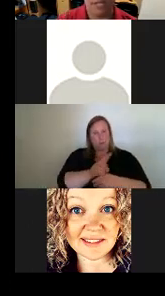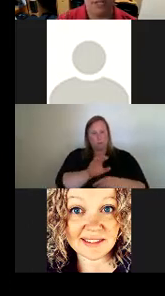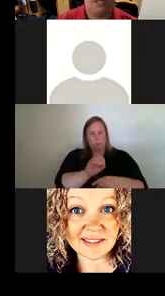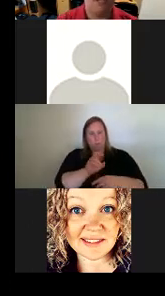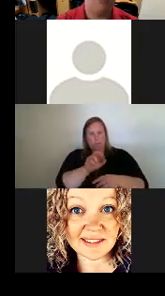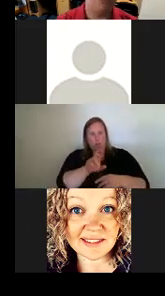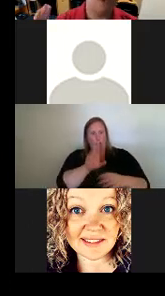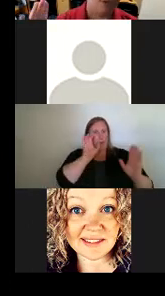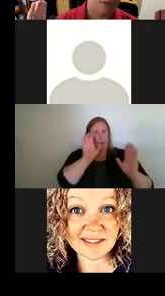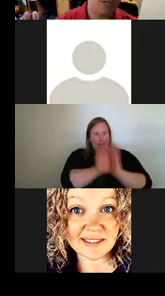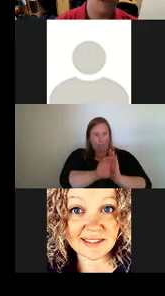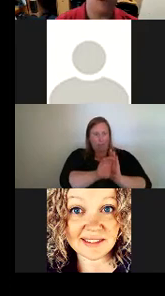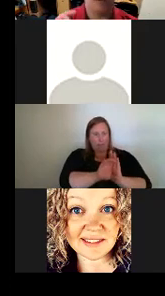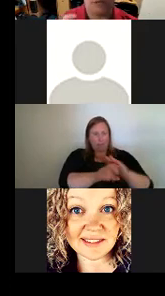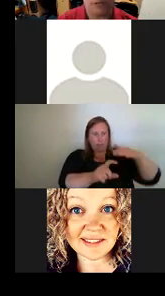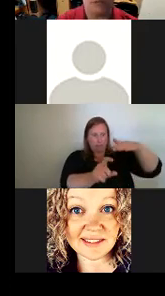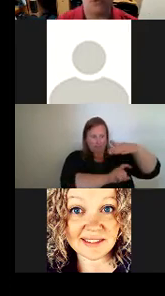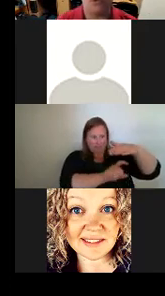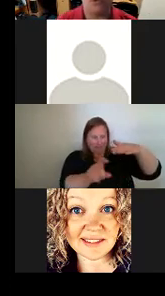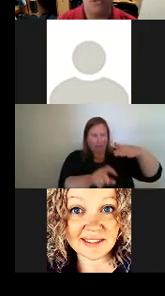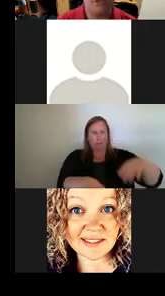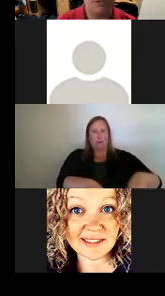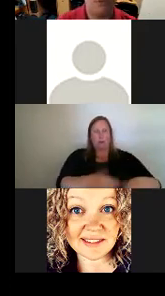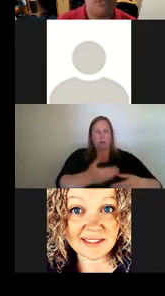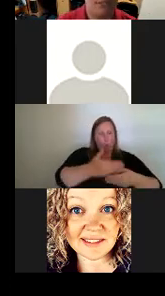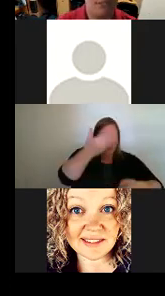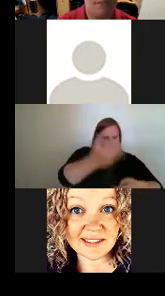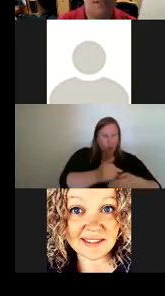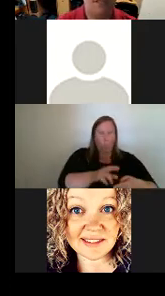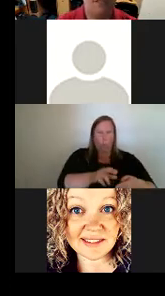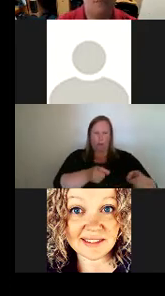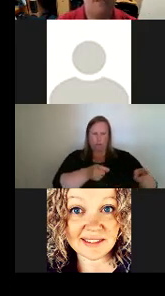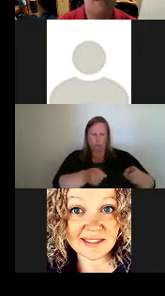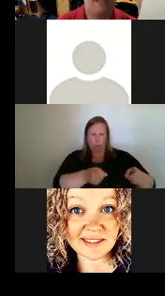OCR A WINDOW OR A CONTROL, SO REALLY THEY ADDED FLEXIBILITY